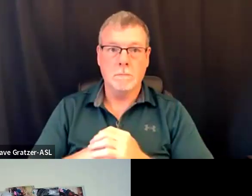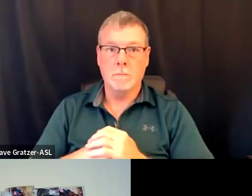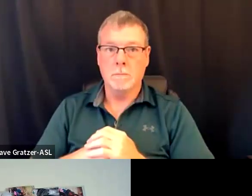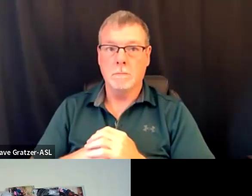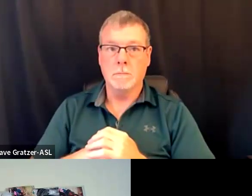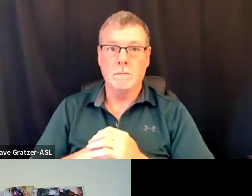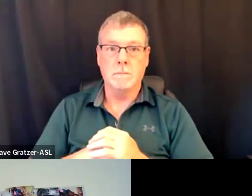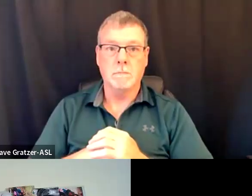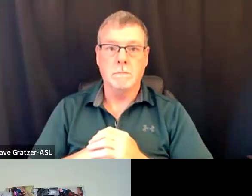All right.